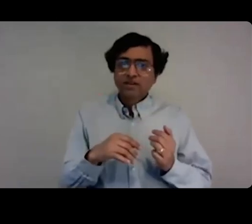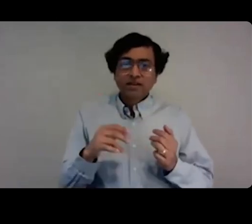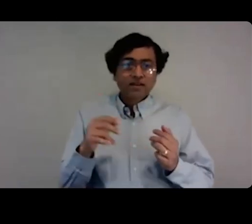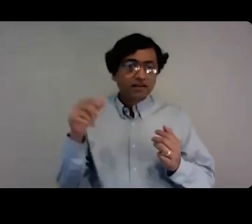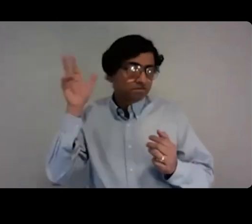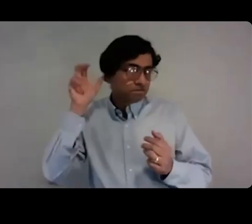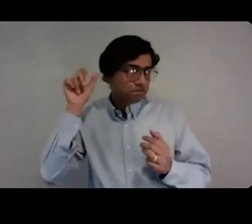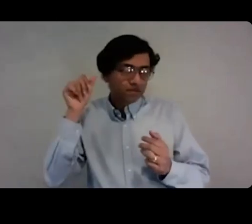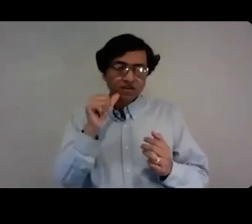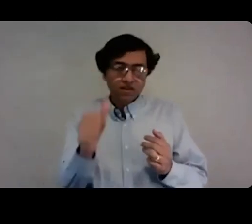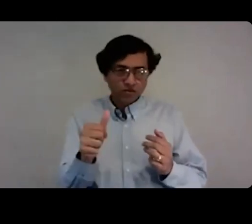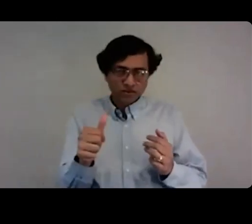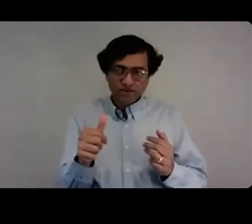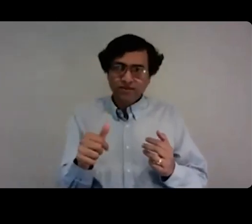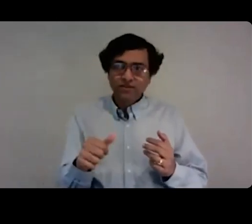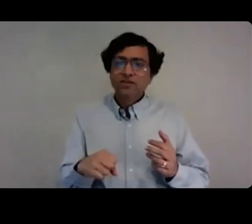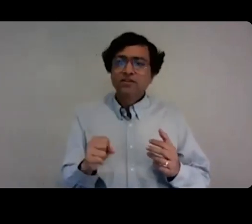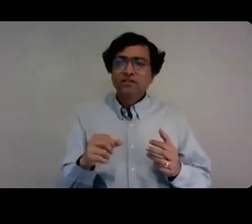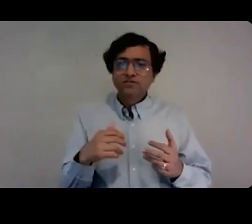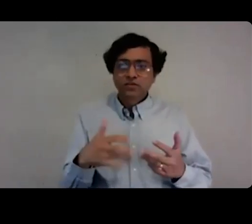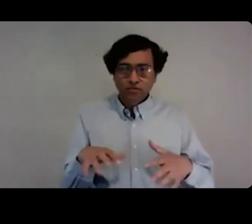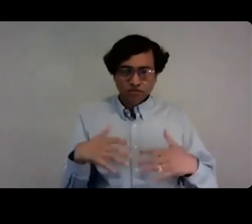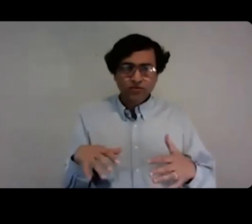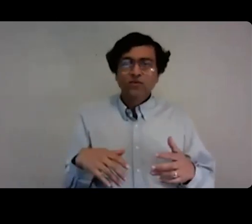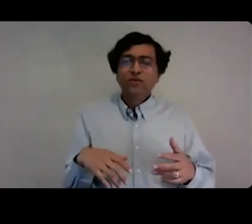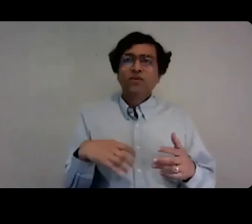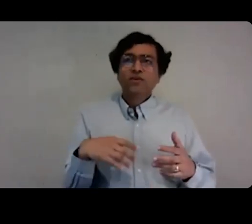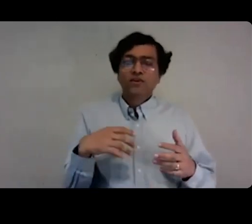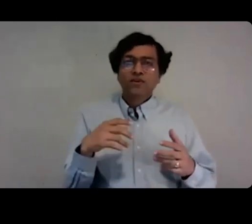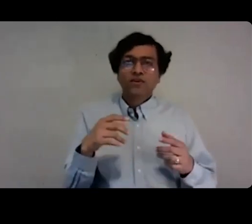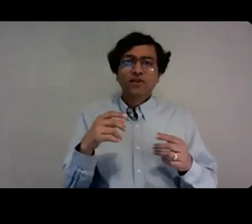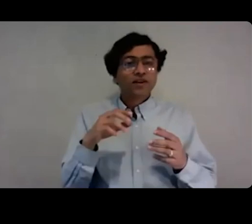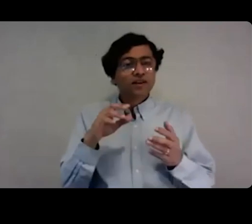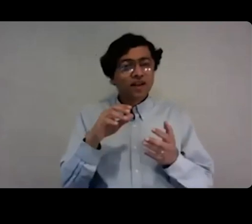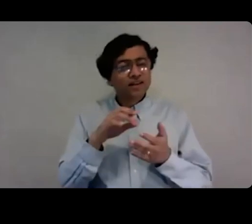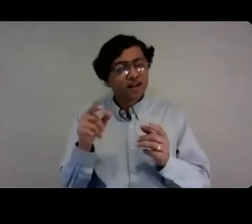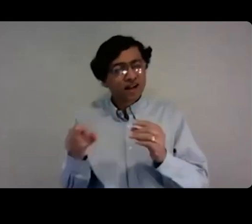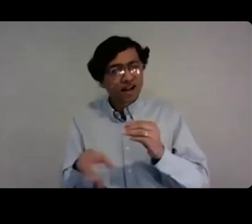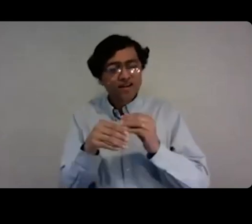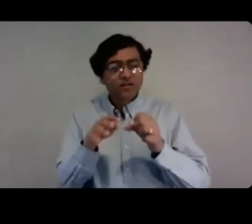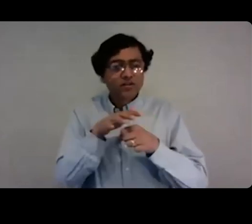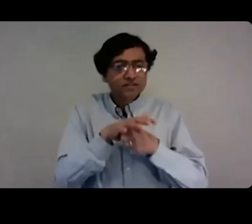energy that that takes, not about the audible noise in this.